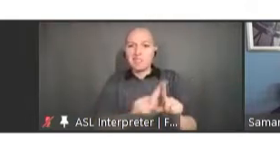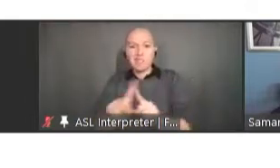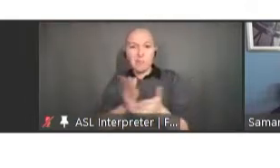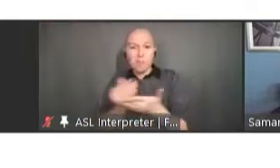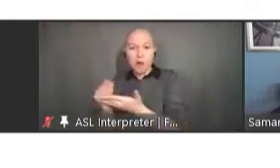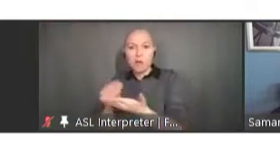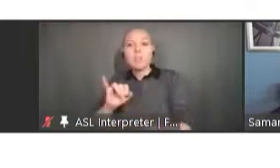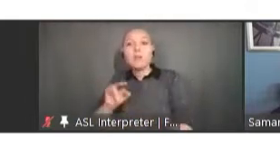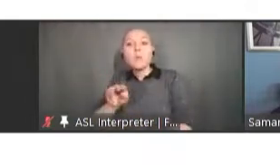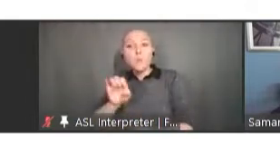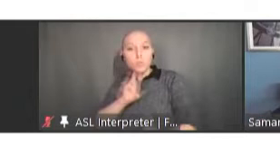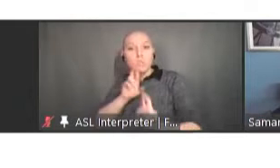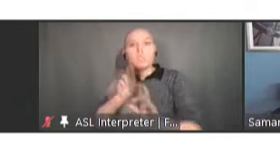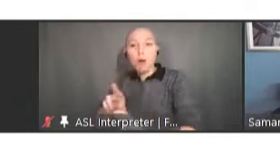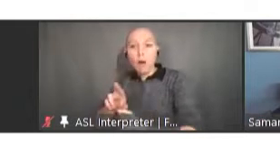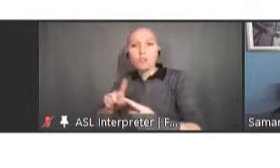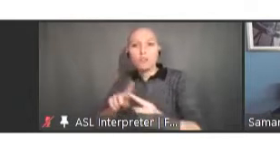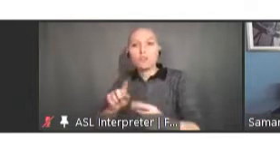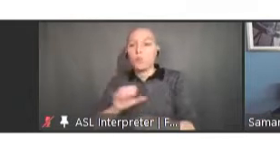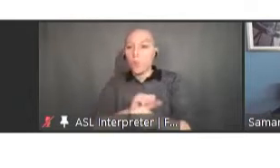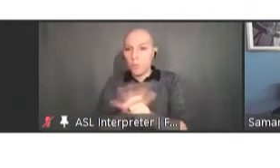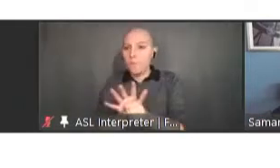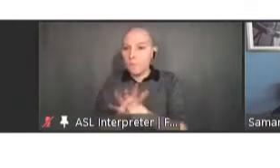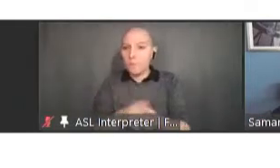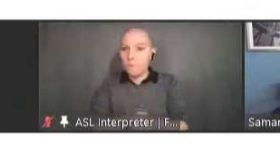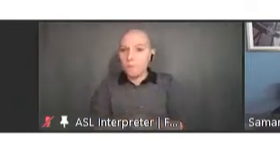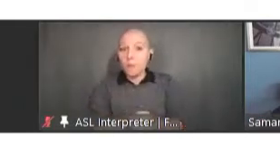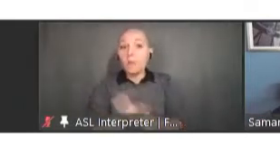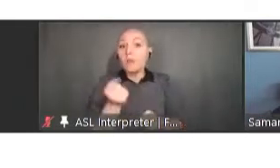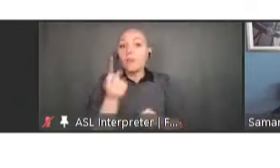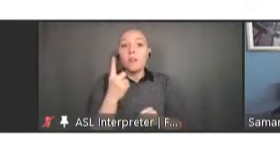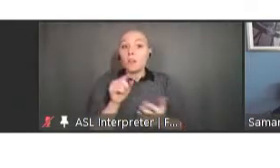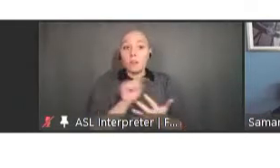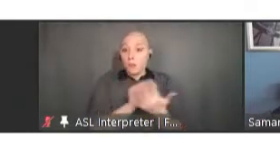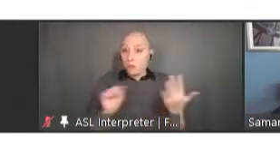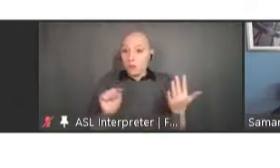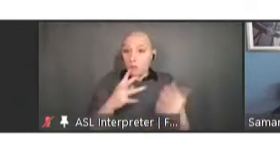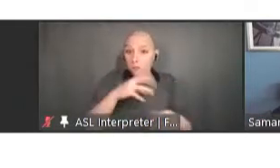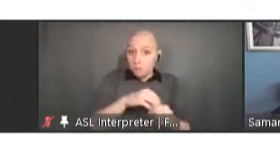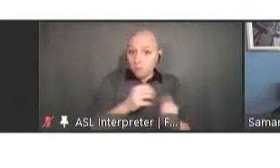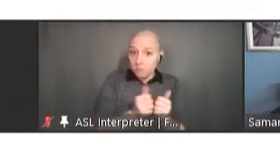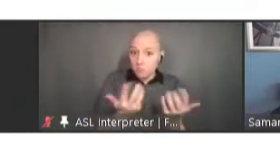SeroNet makes up a collection of diverse cohorts with geographic diversity, across age ranges,